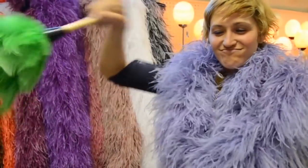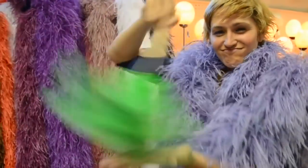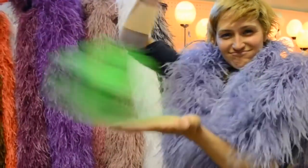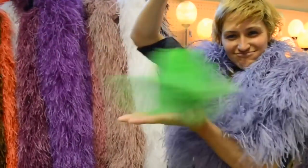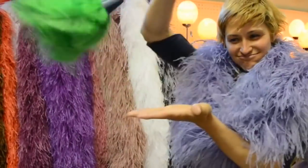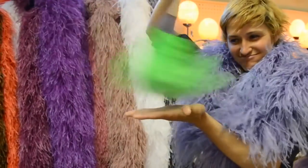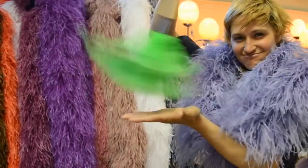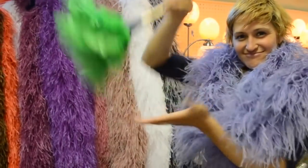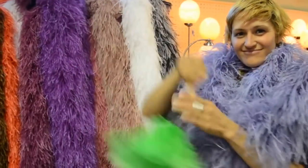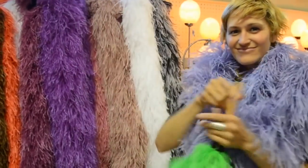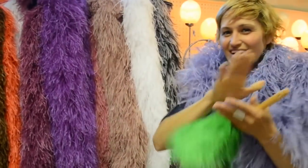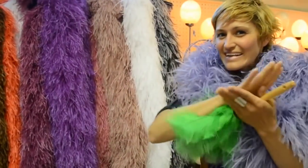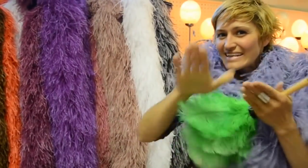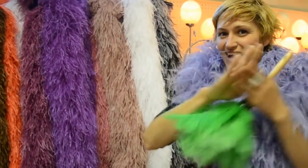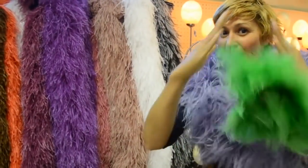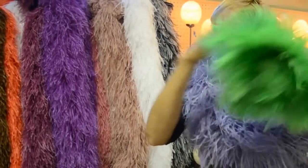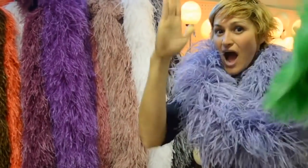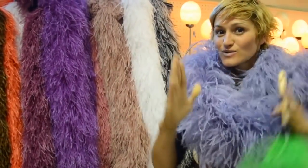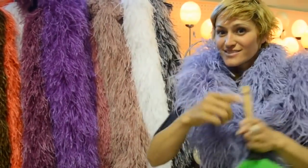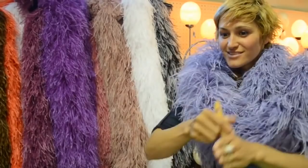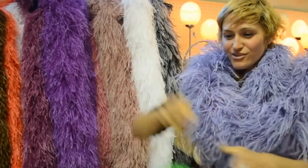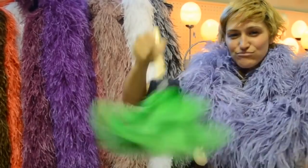Dust buster for dusting.